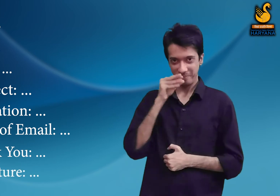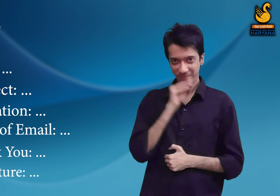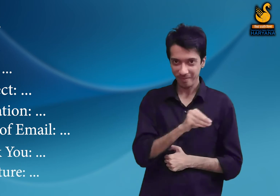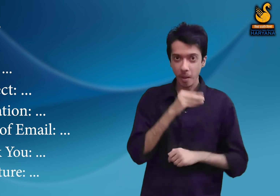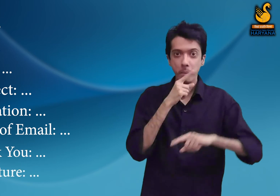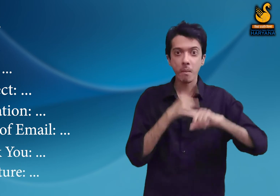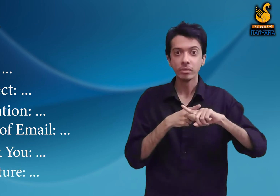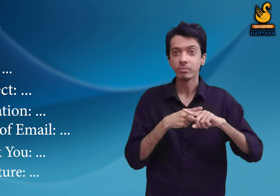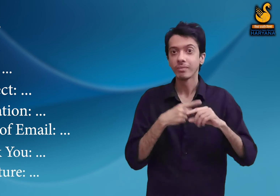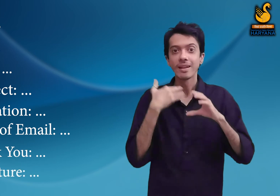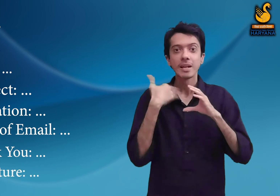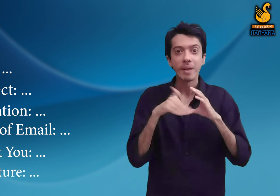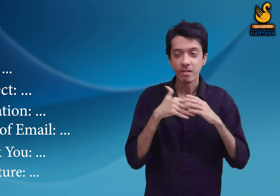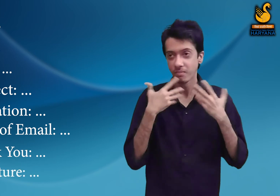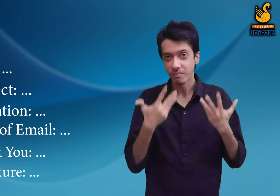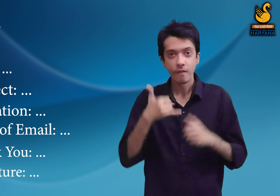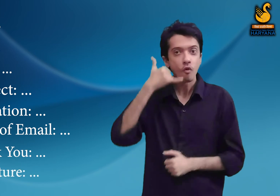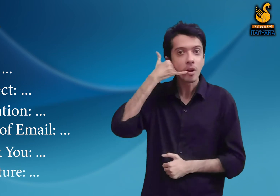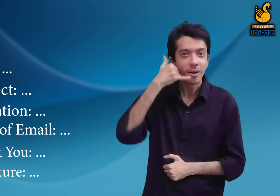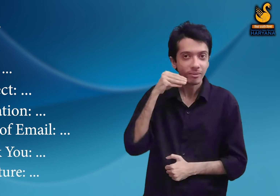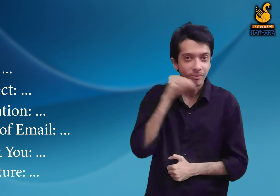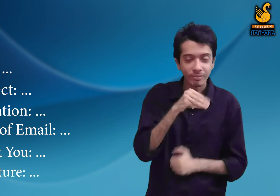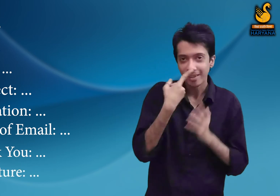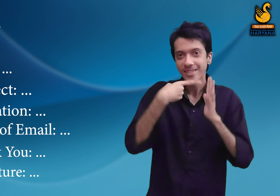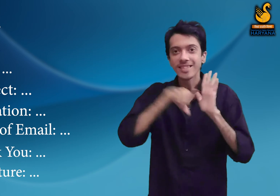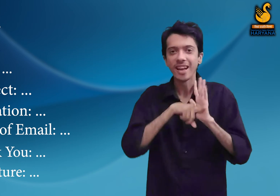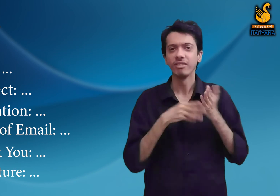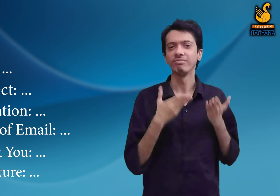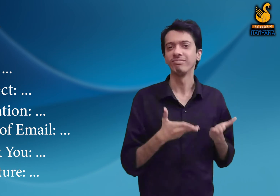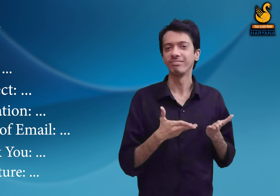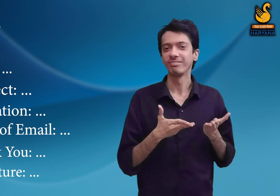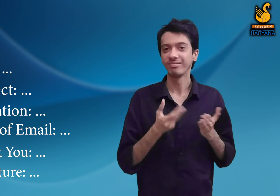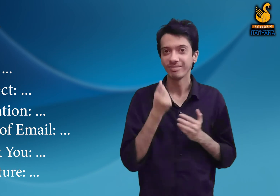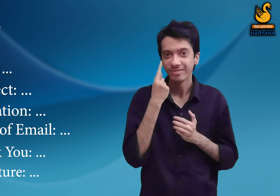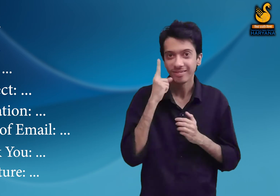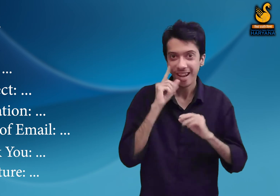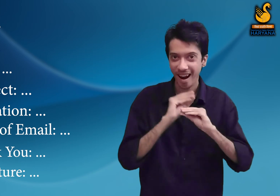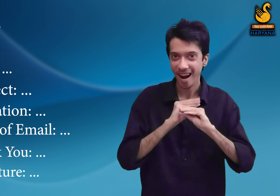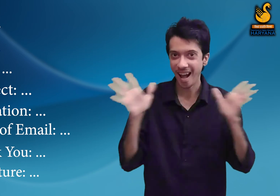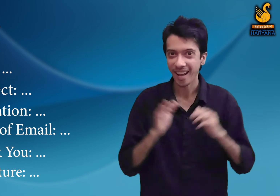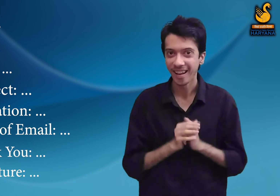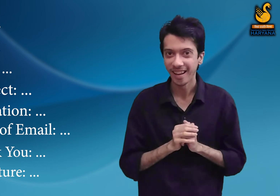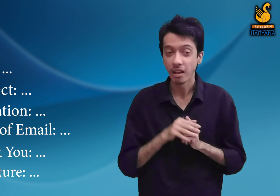Your name along with your contact details and your signature. Is it clear for you?